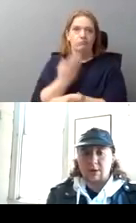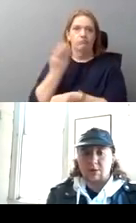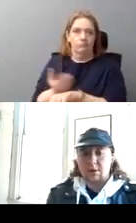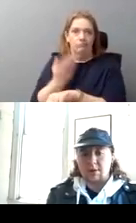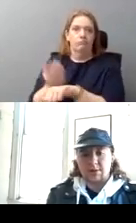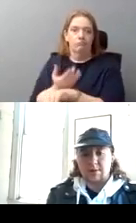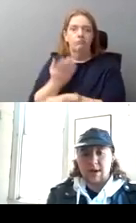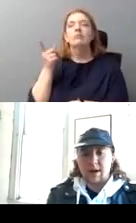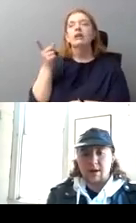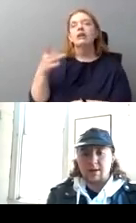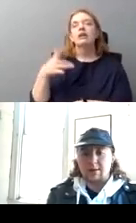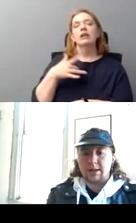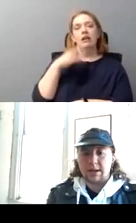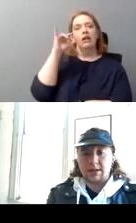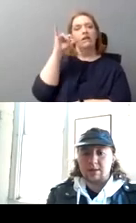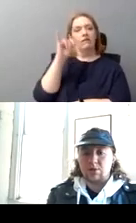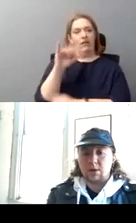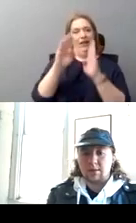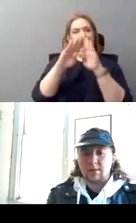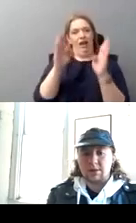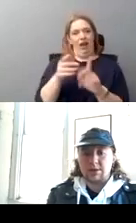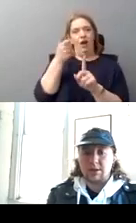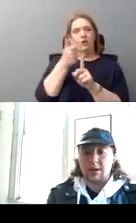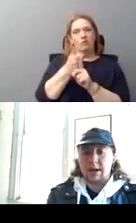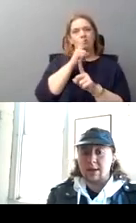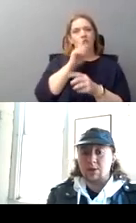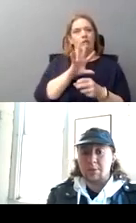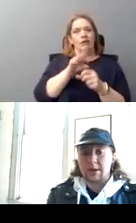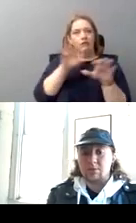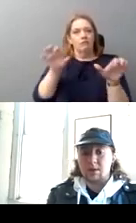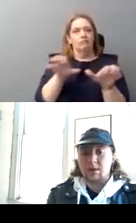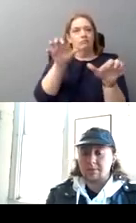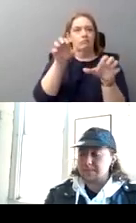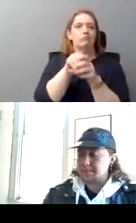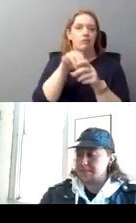the broader history of the Bay Area in the late 19th and 20th century, that he collaborated with.